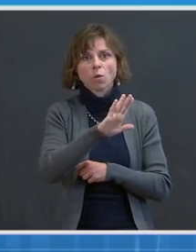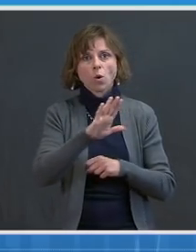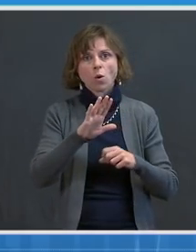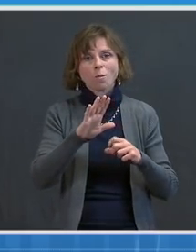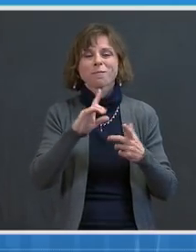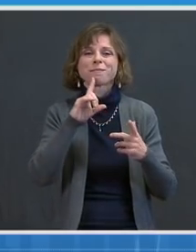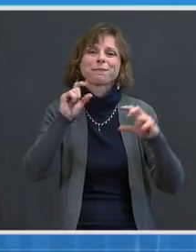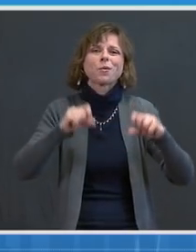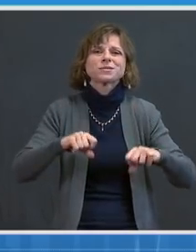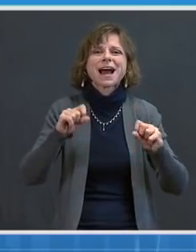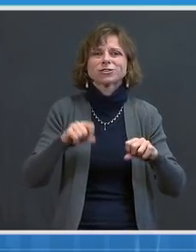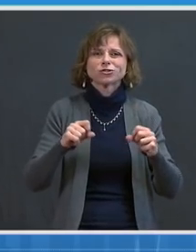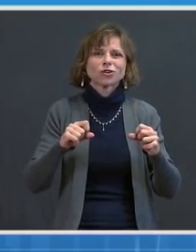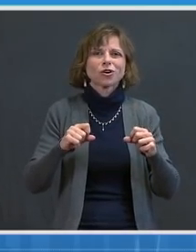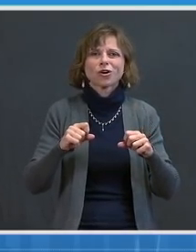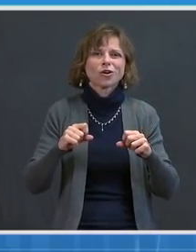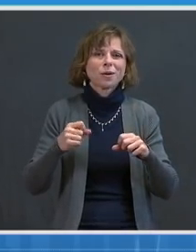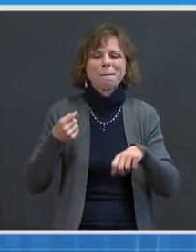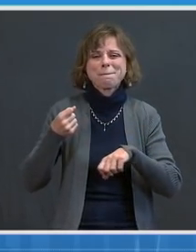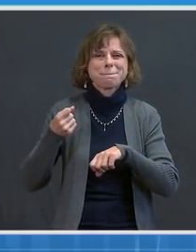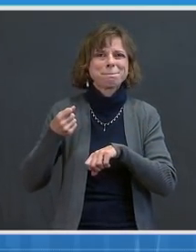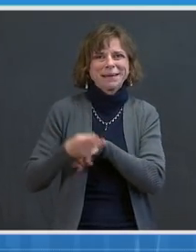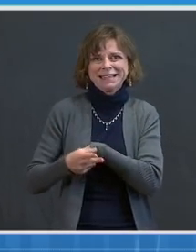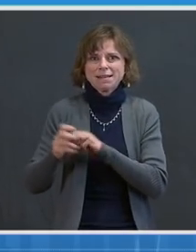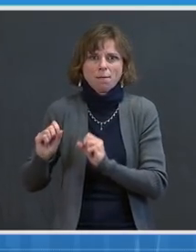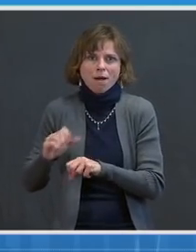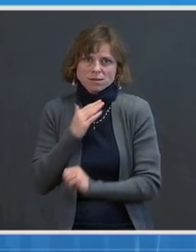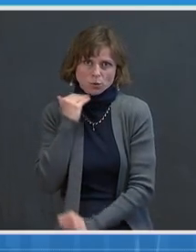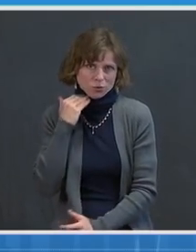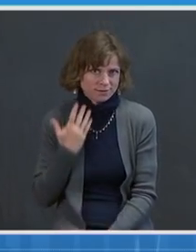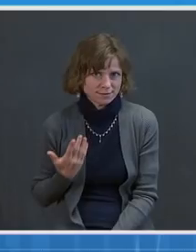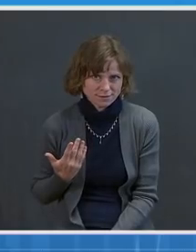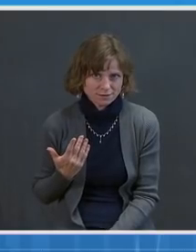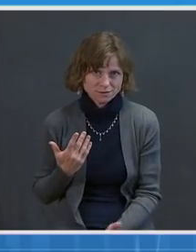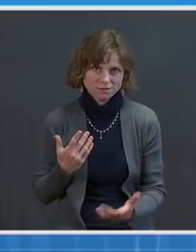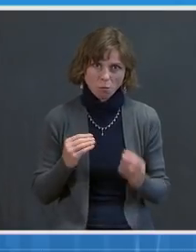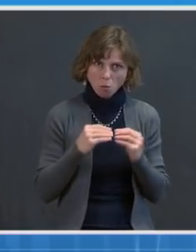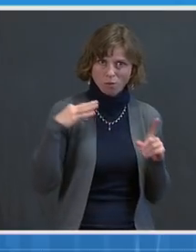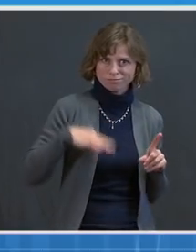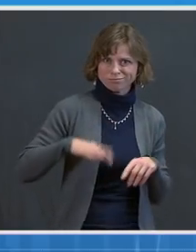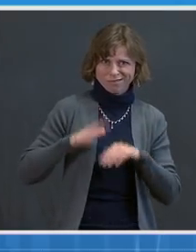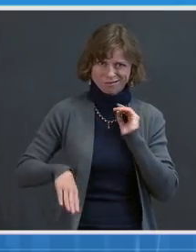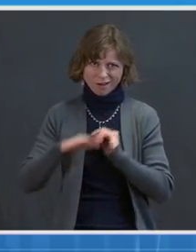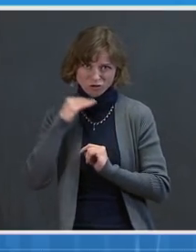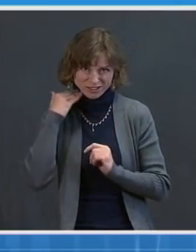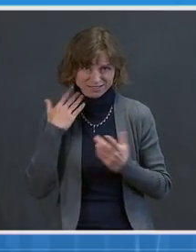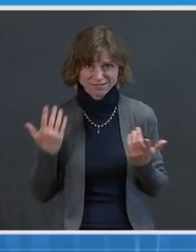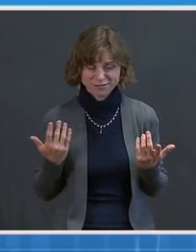certainly outweigh the potential risks. And remember, although people with HIV --